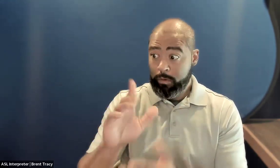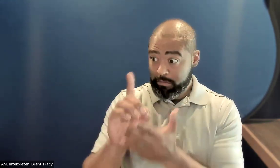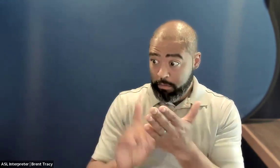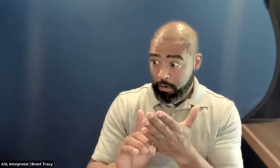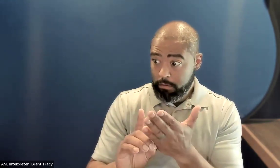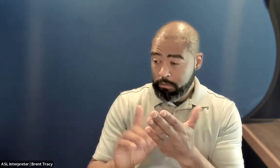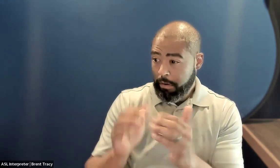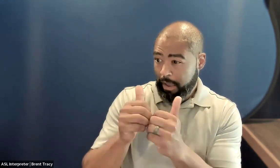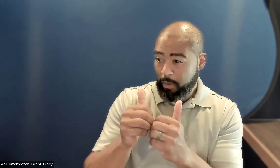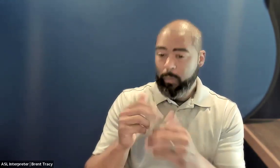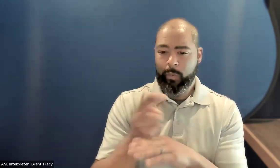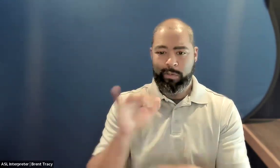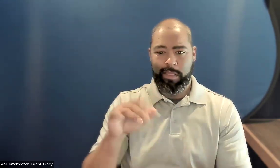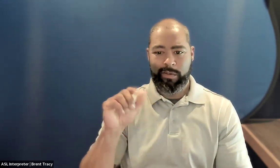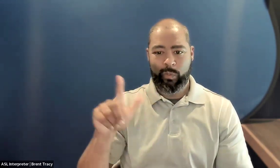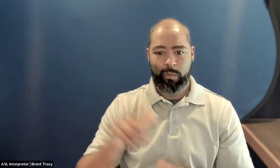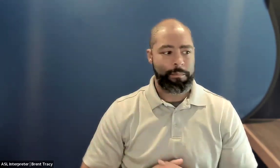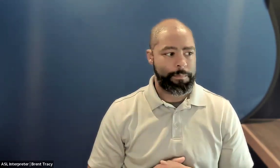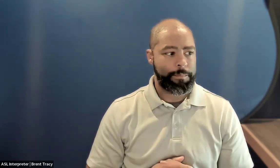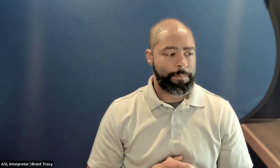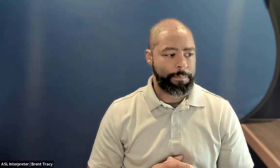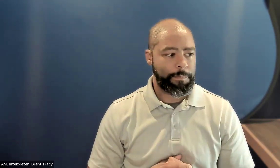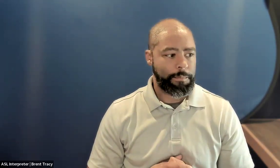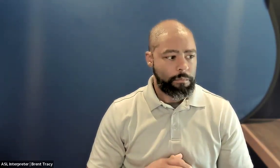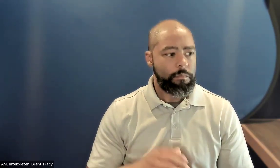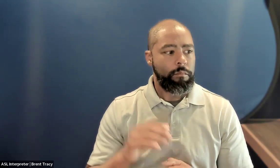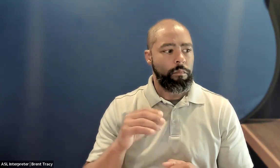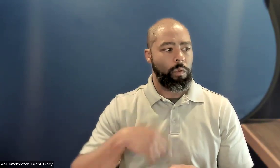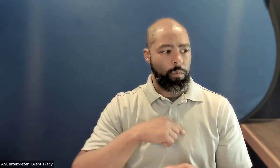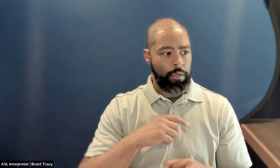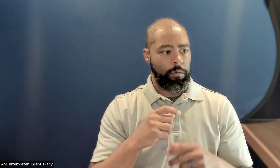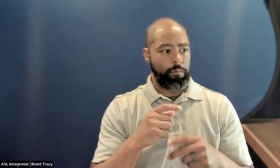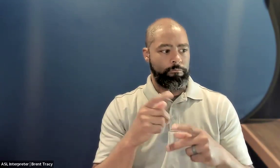resilience based on a consistent application of the state's